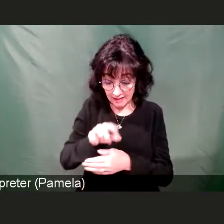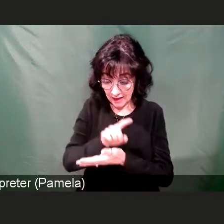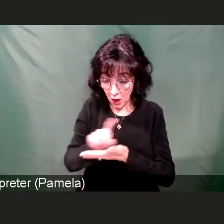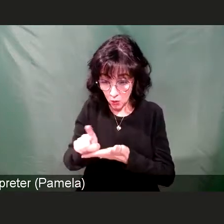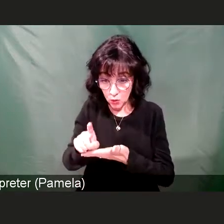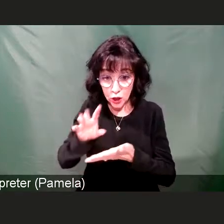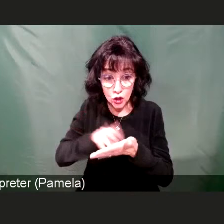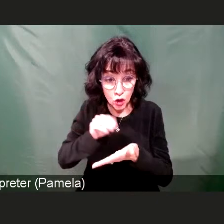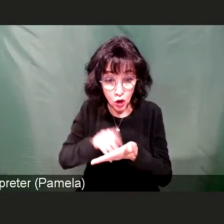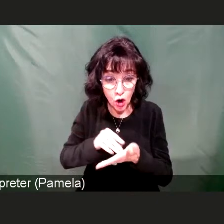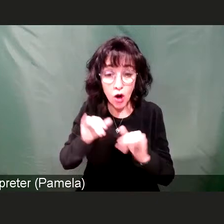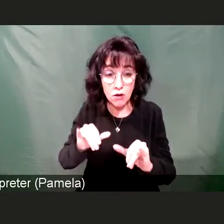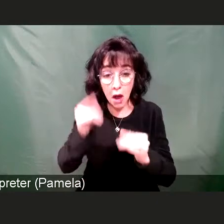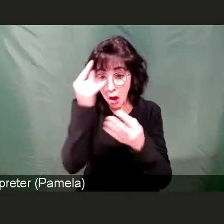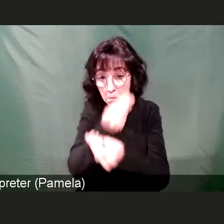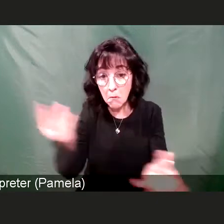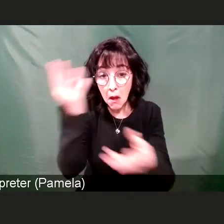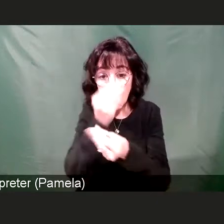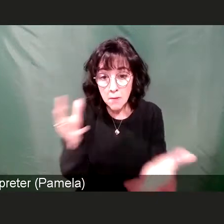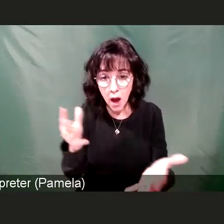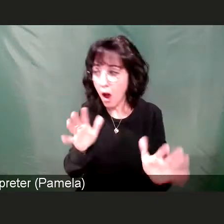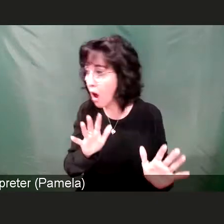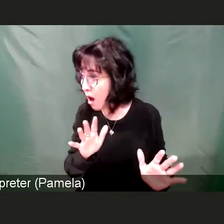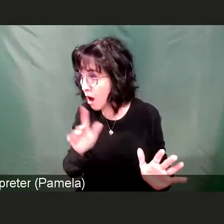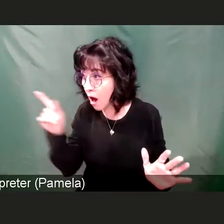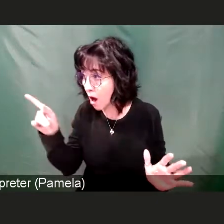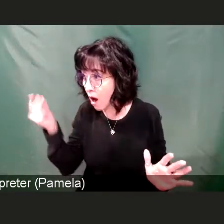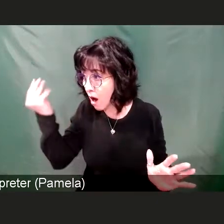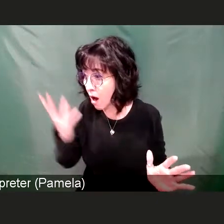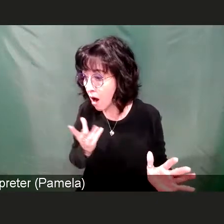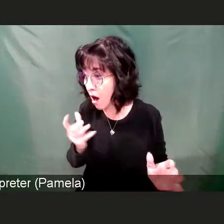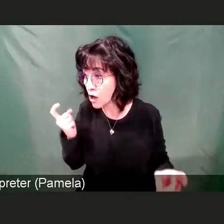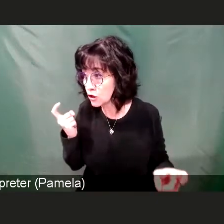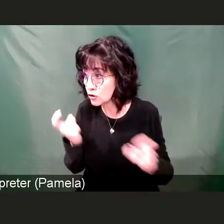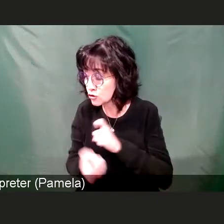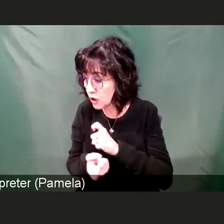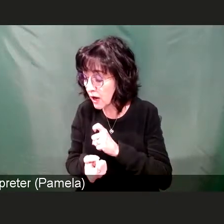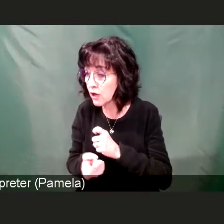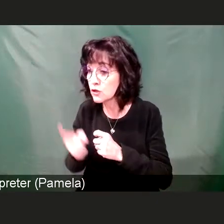things are constantly constantly changing. I do wanna talk about